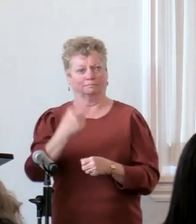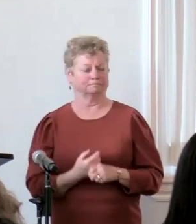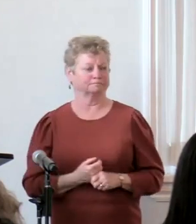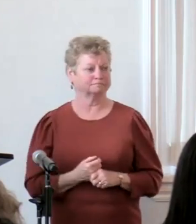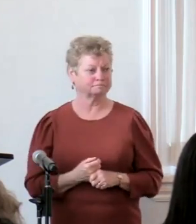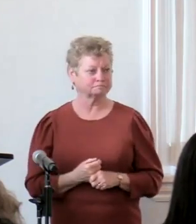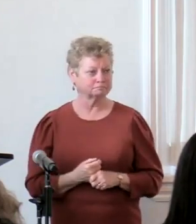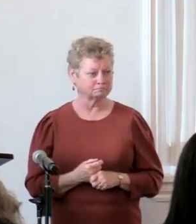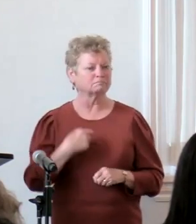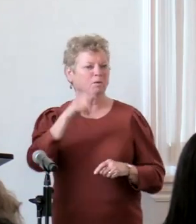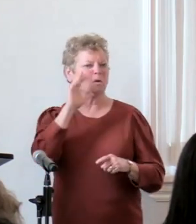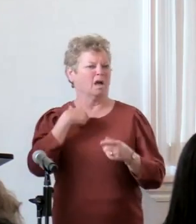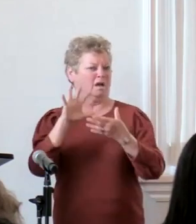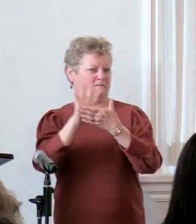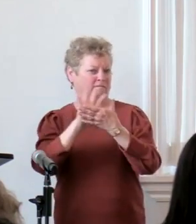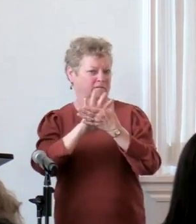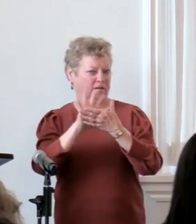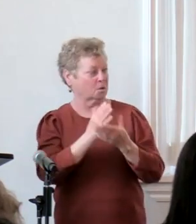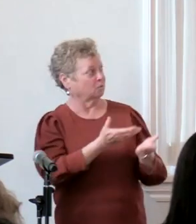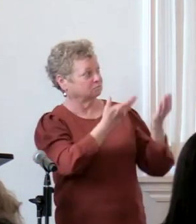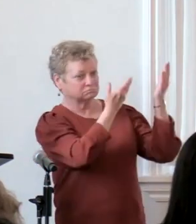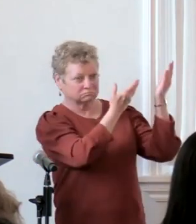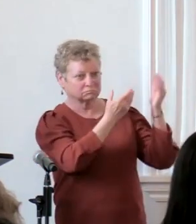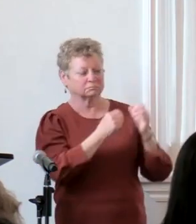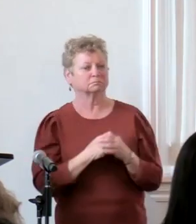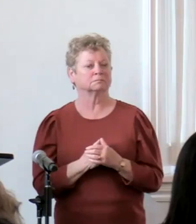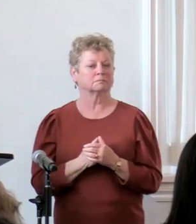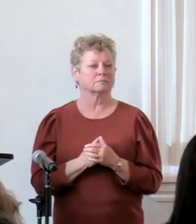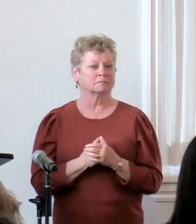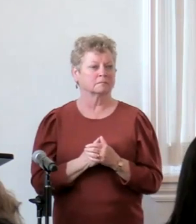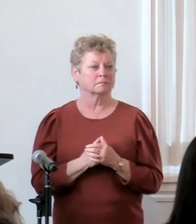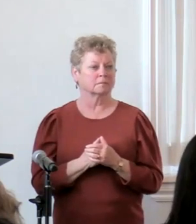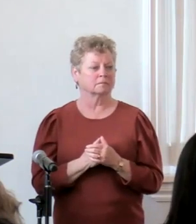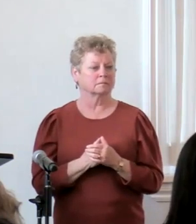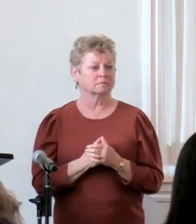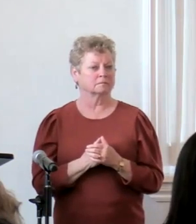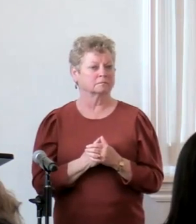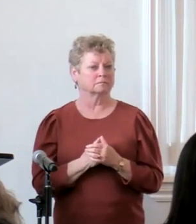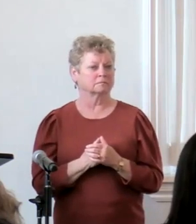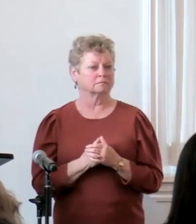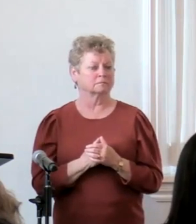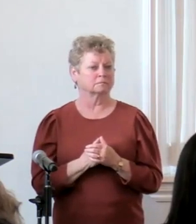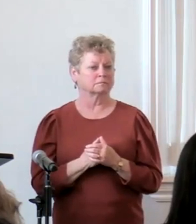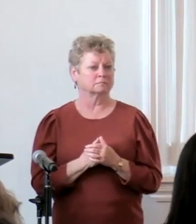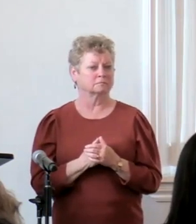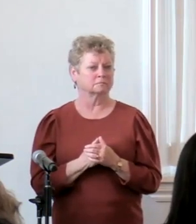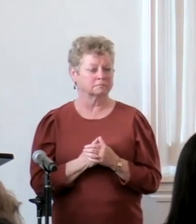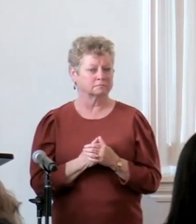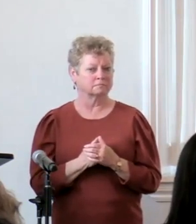So we will have a video playing on the screen up front. And for those who use ASL,